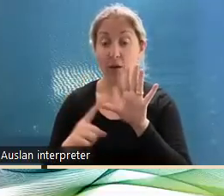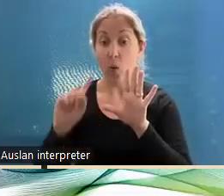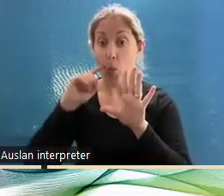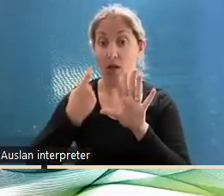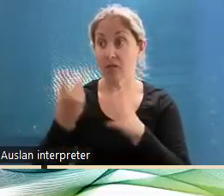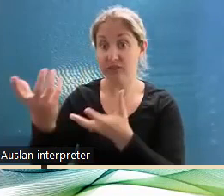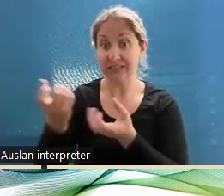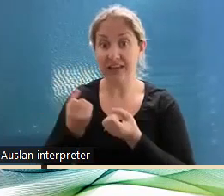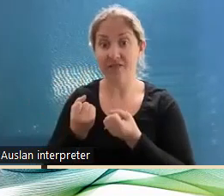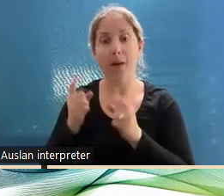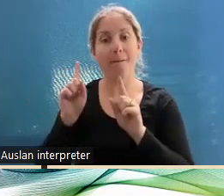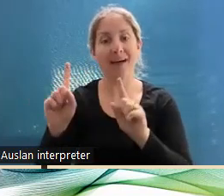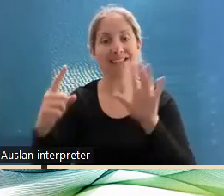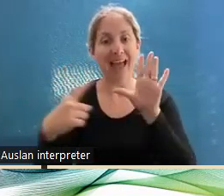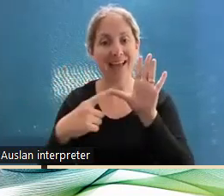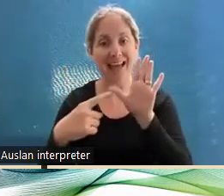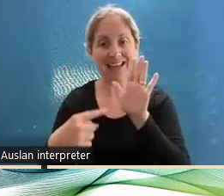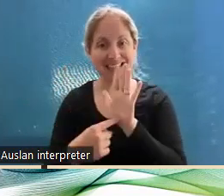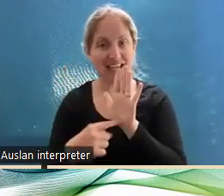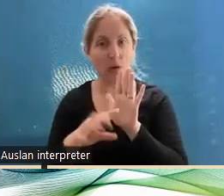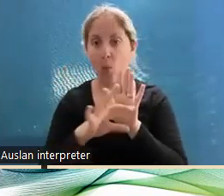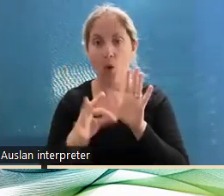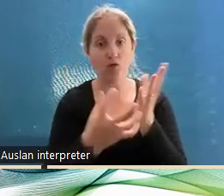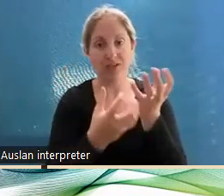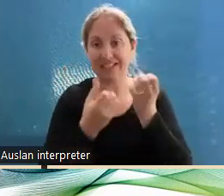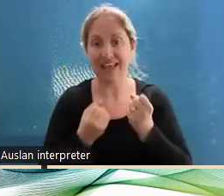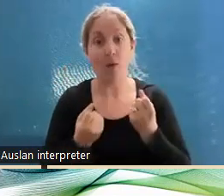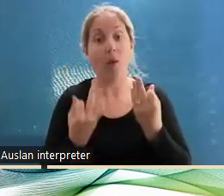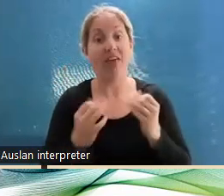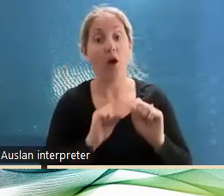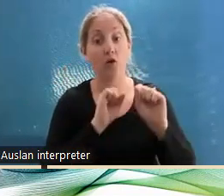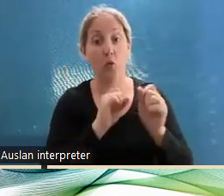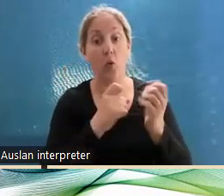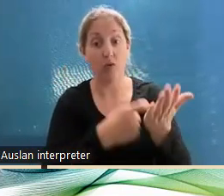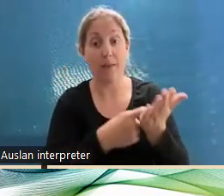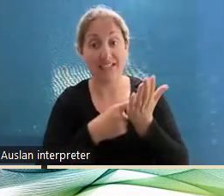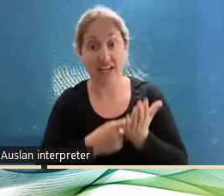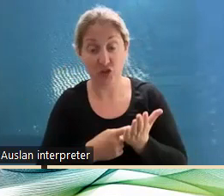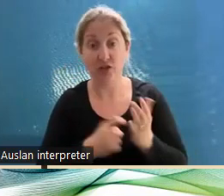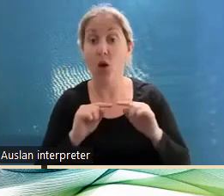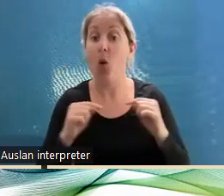the AAT without your permission. We would suggest, and we will more speak about this later,